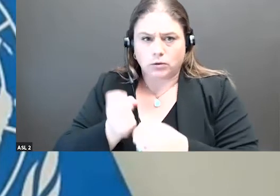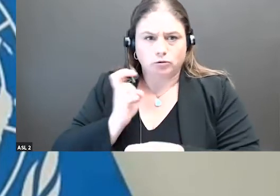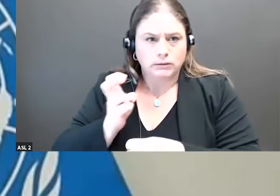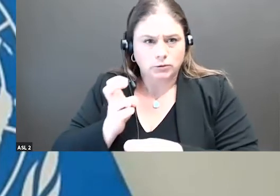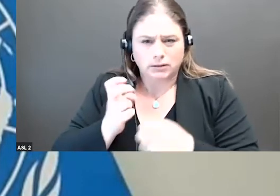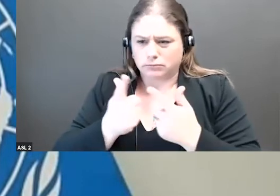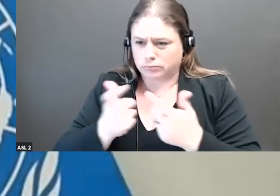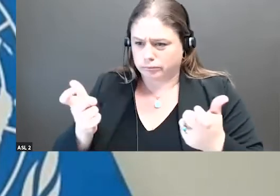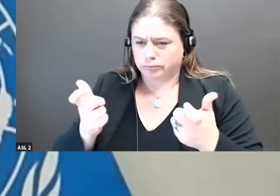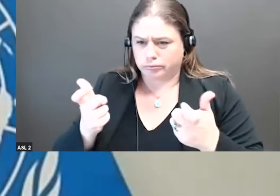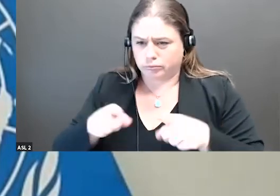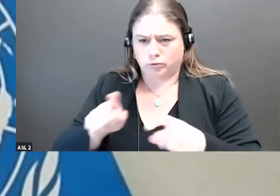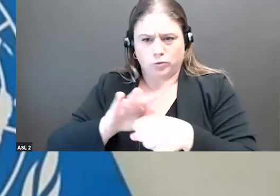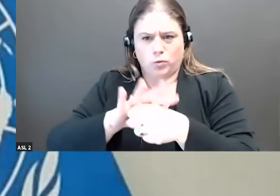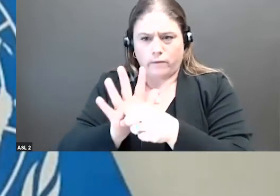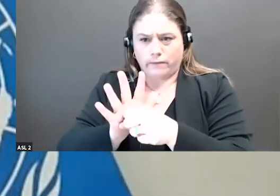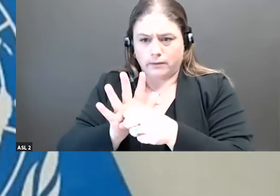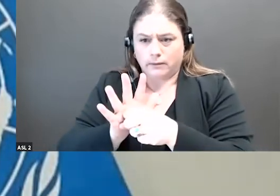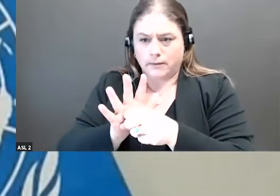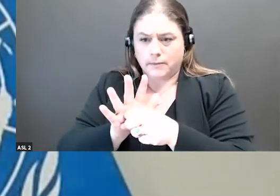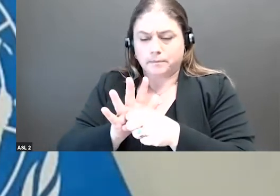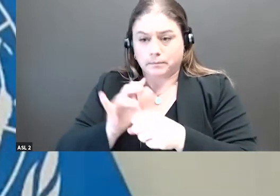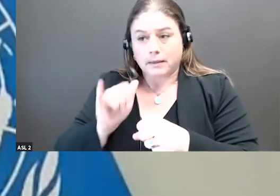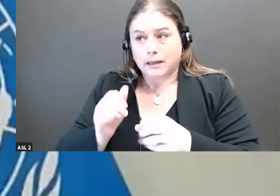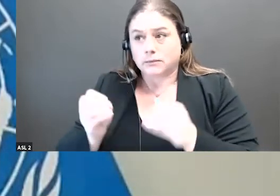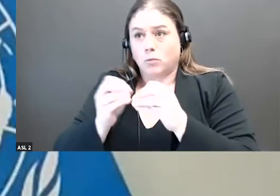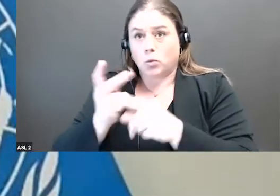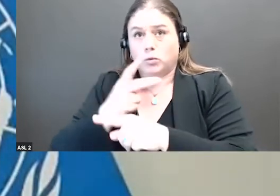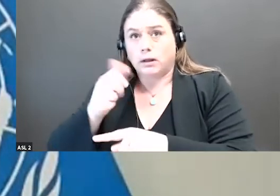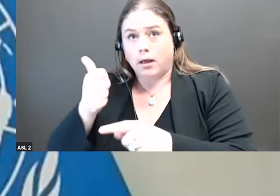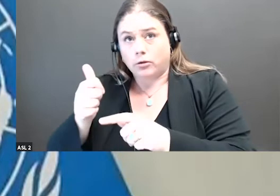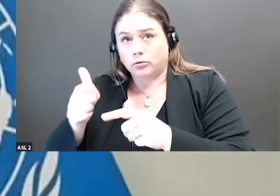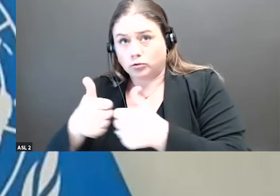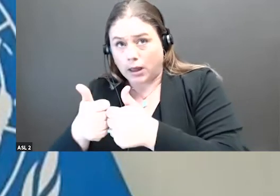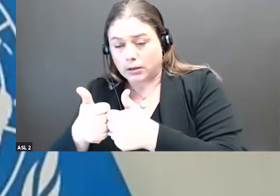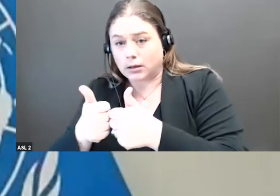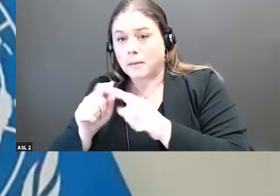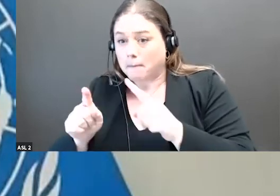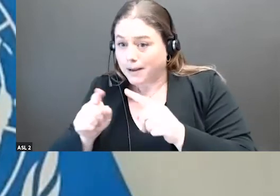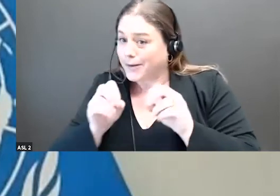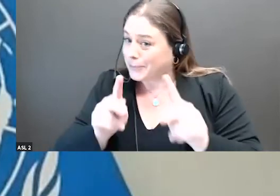all poses additional challenges, but also open up opportunities as the economic recovery continues.